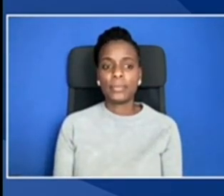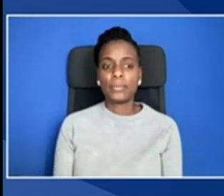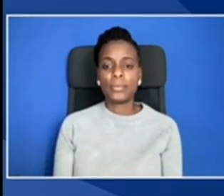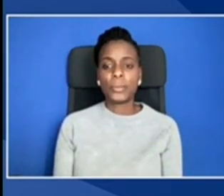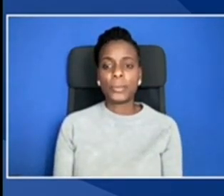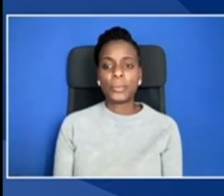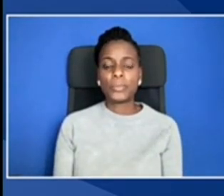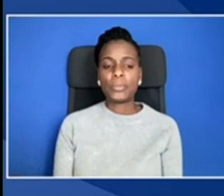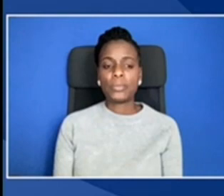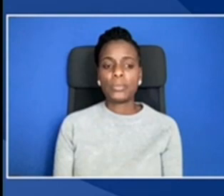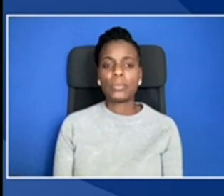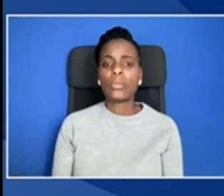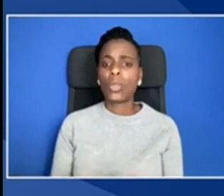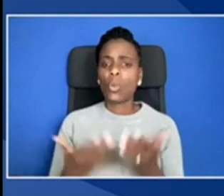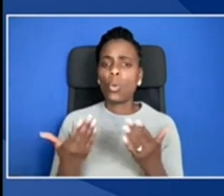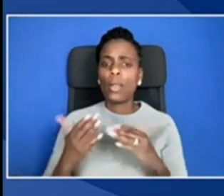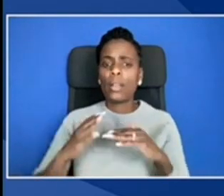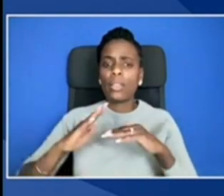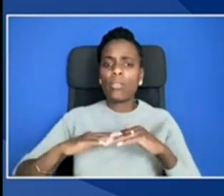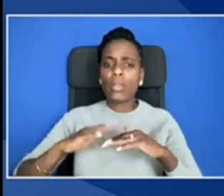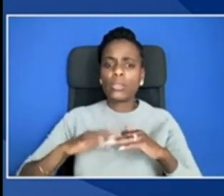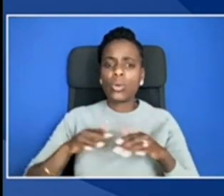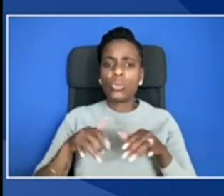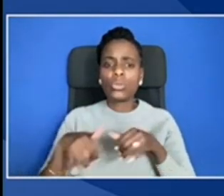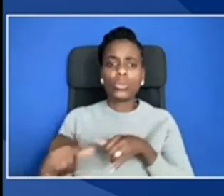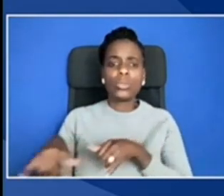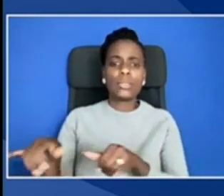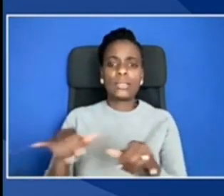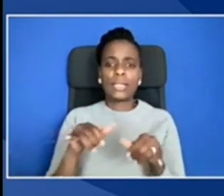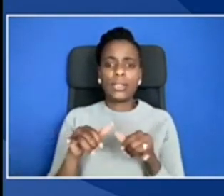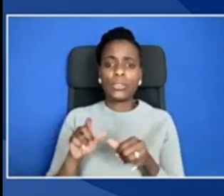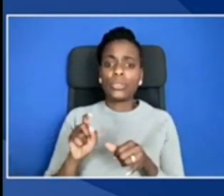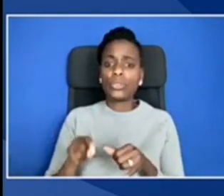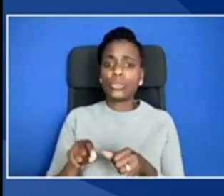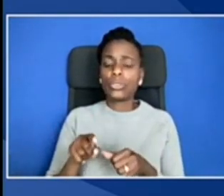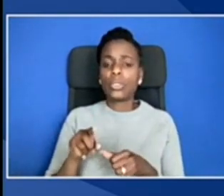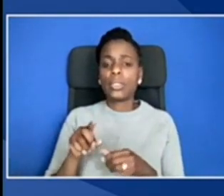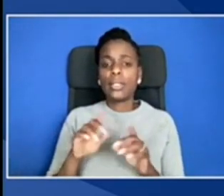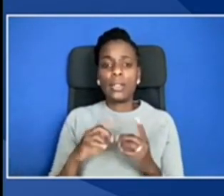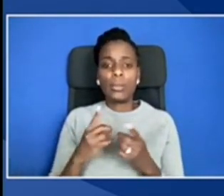What thresholds or standards should the Department use for the items above to